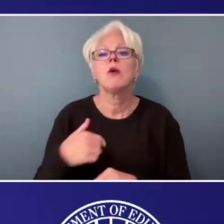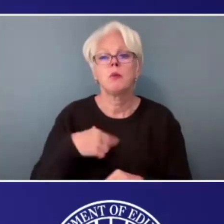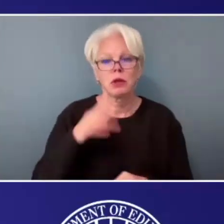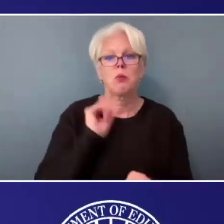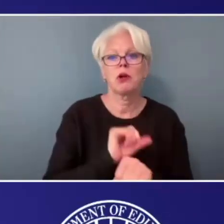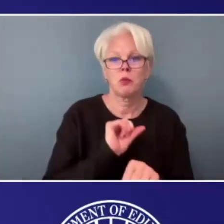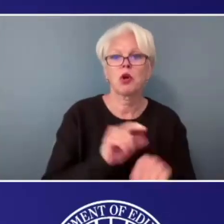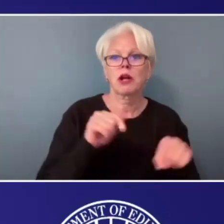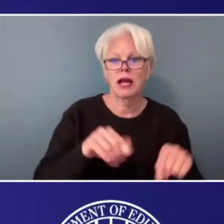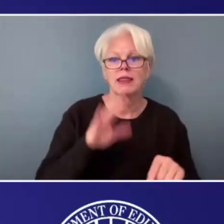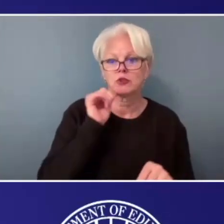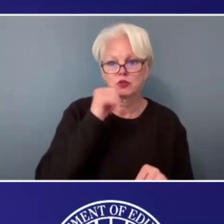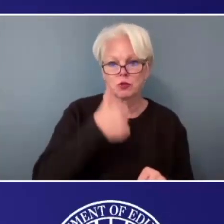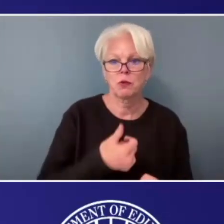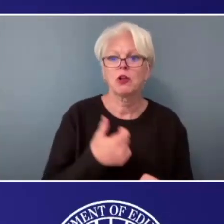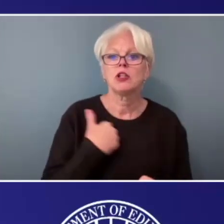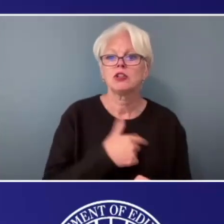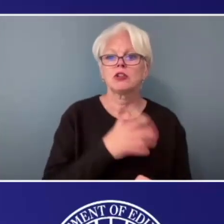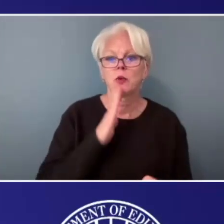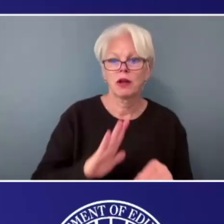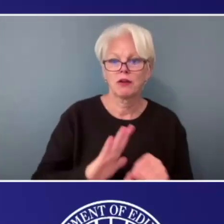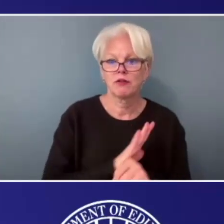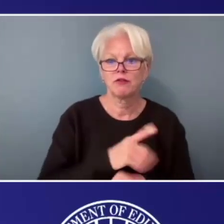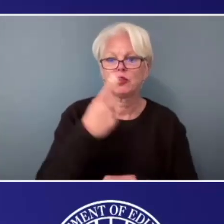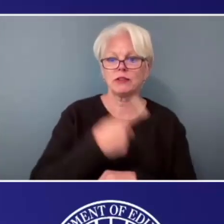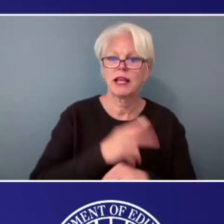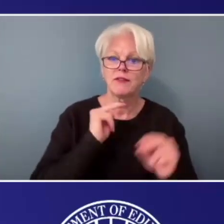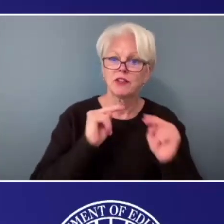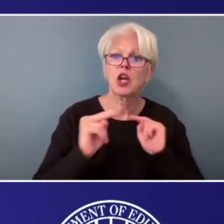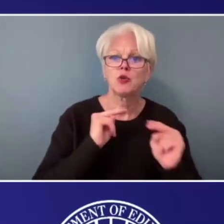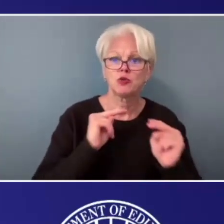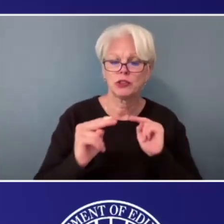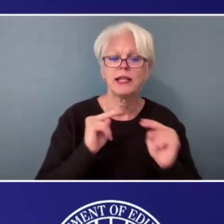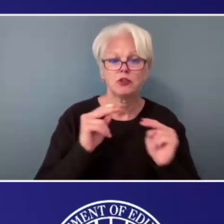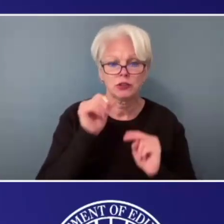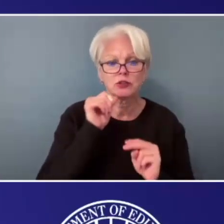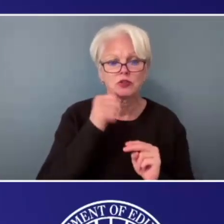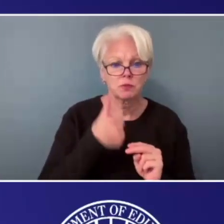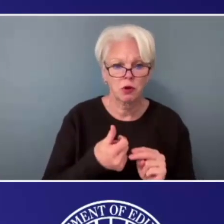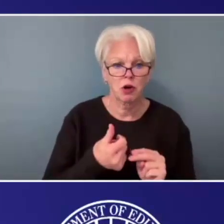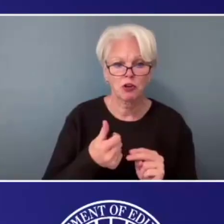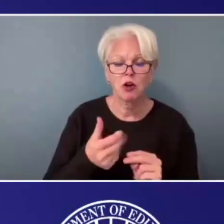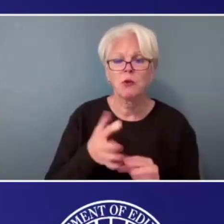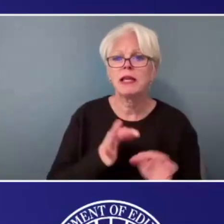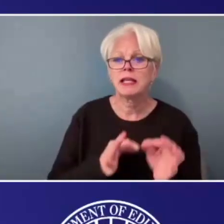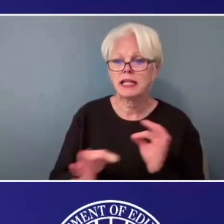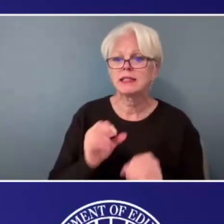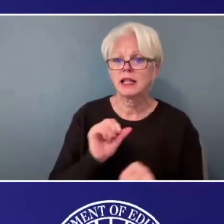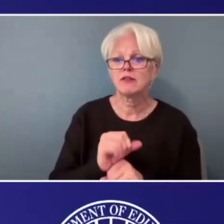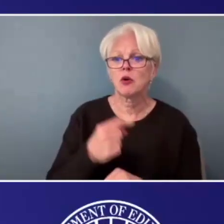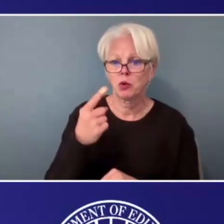stuff, so we will have a full day of negotiations tomorrow instead of a work day, as we had anticipated.